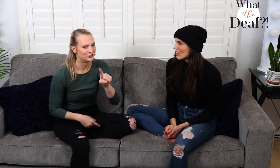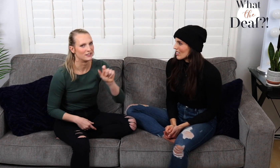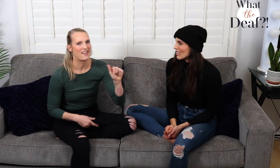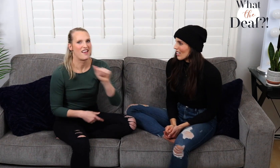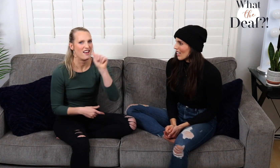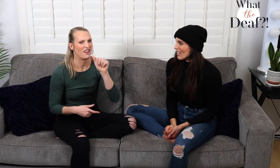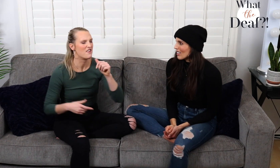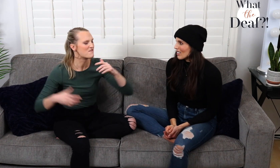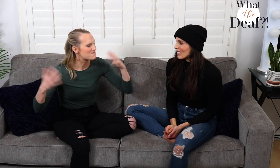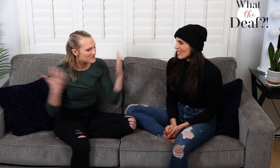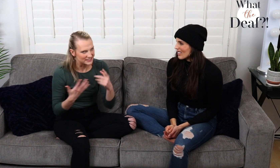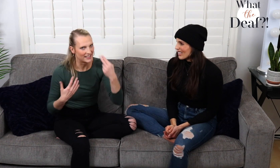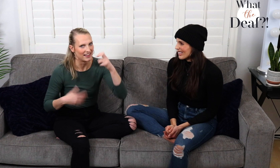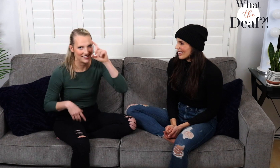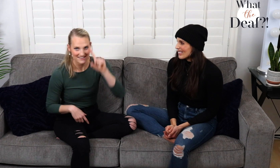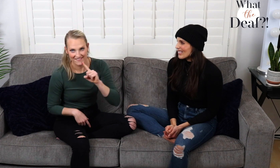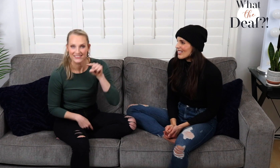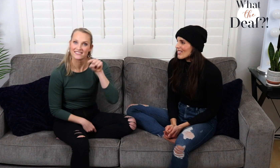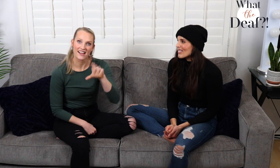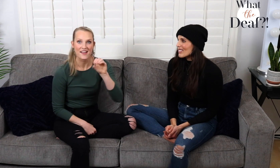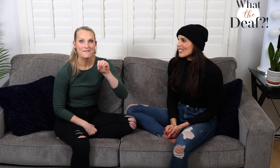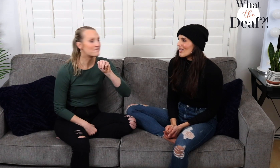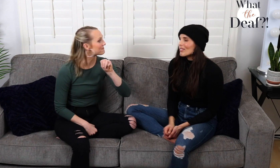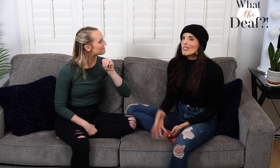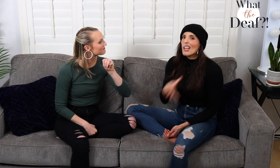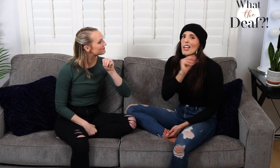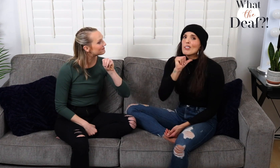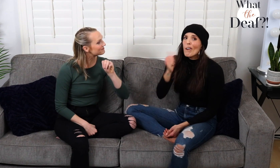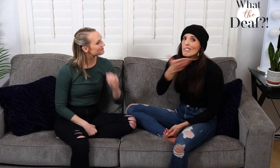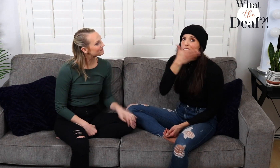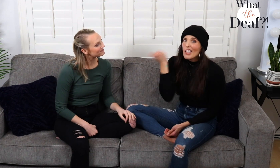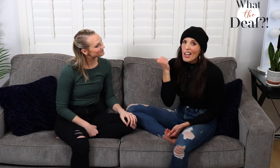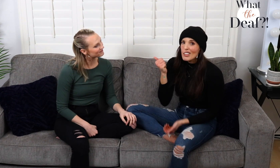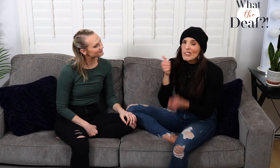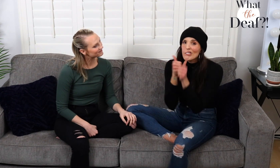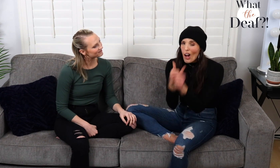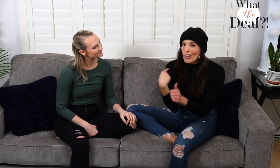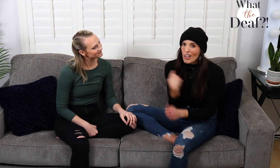Questions@WhatTheDeaf.com - And don't forget to follow